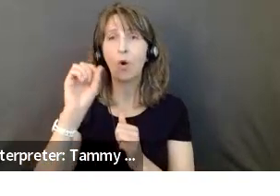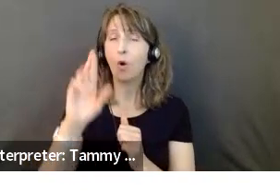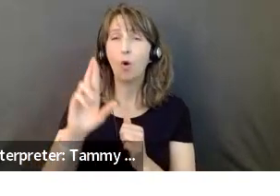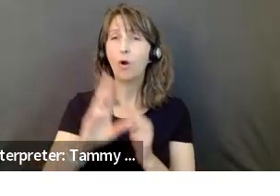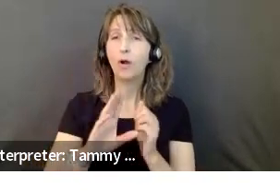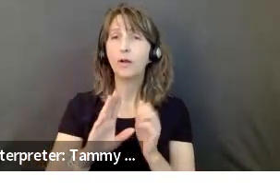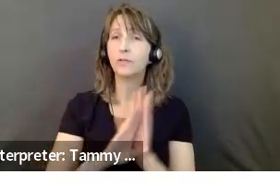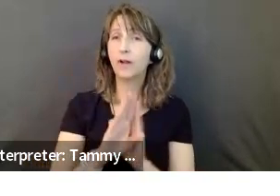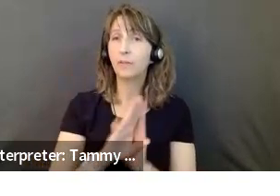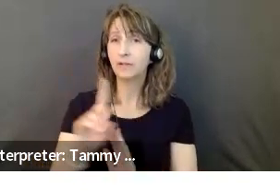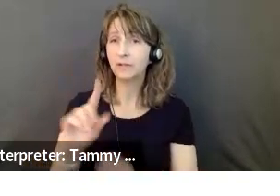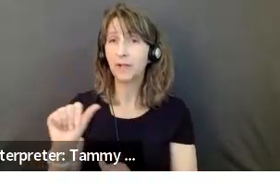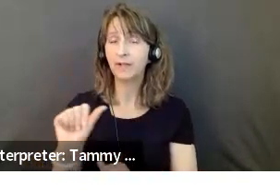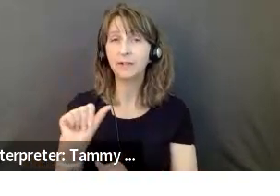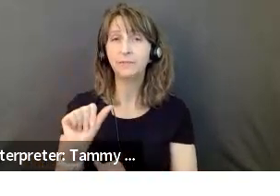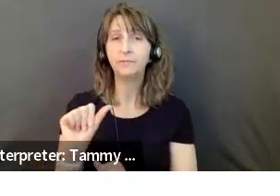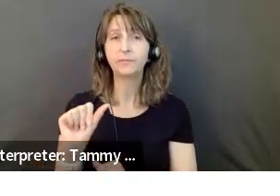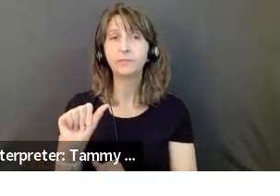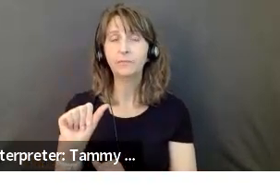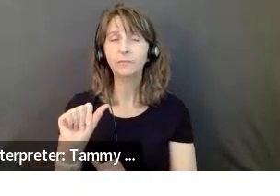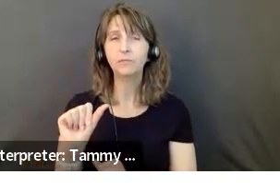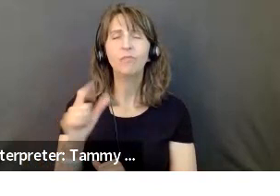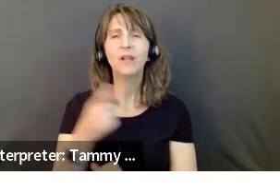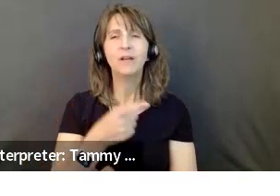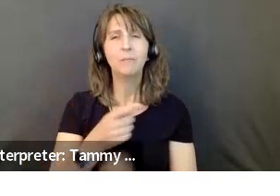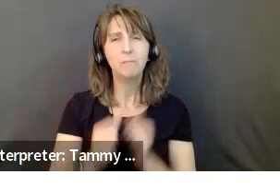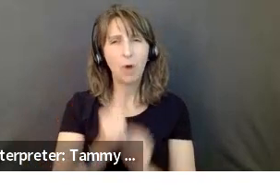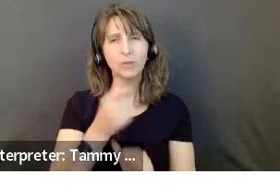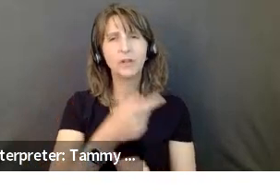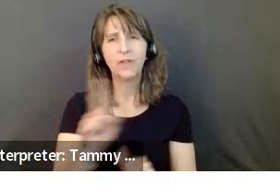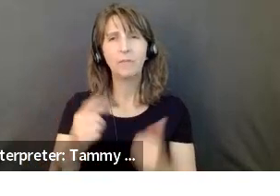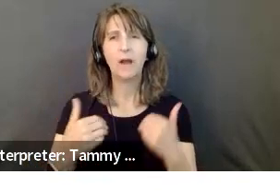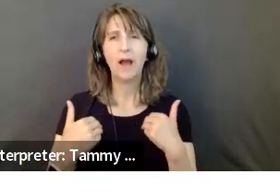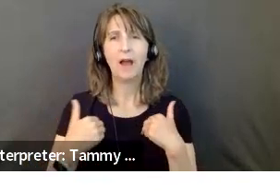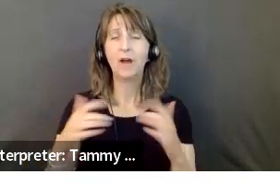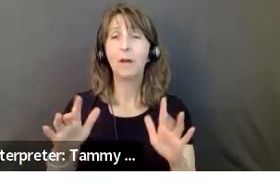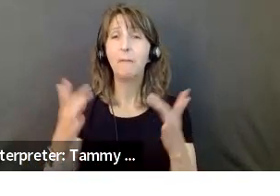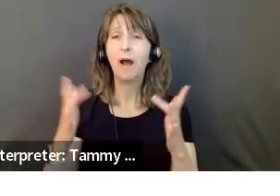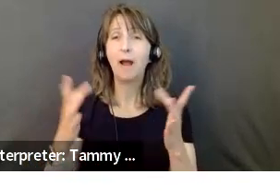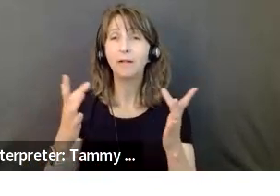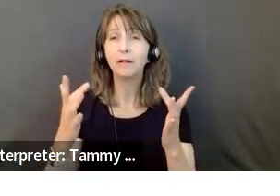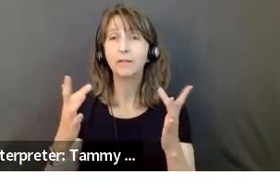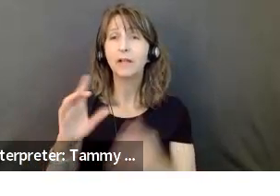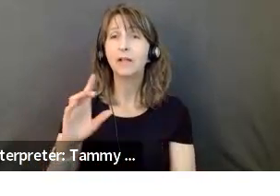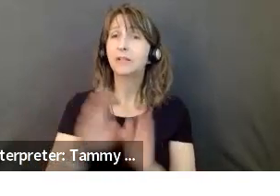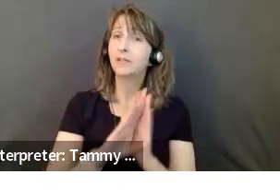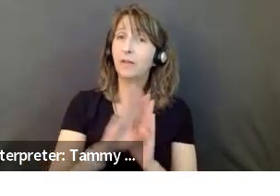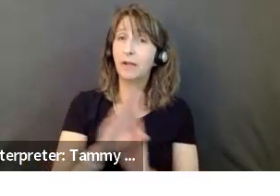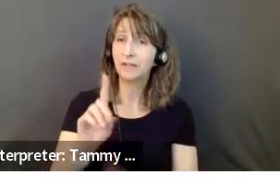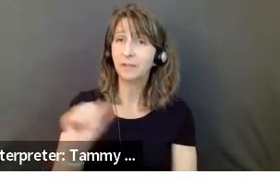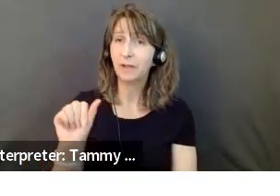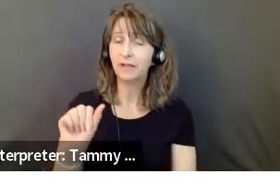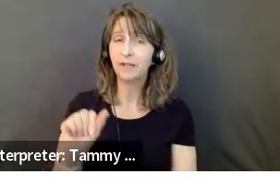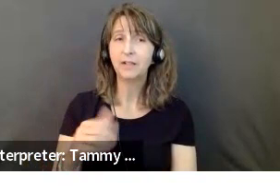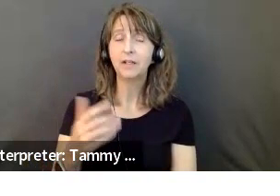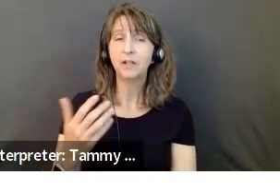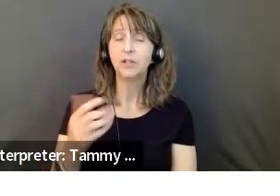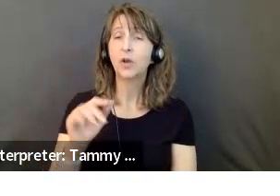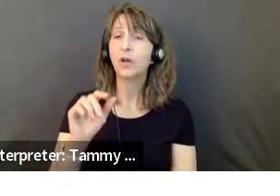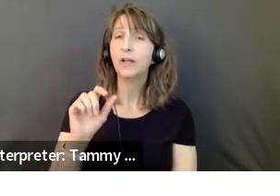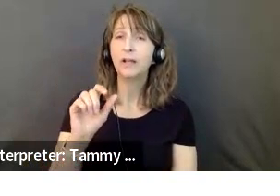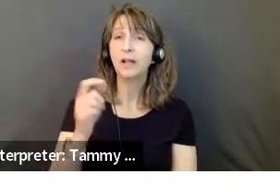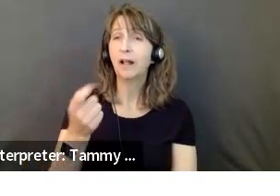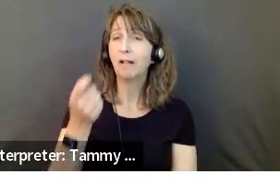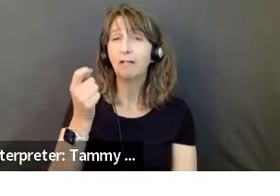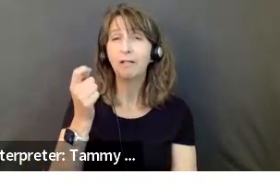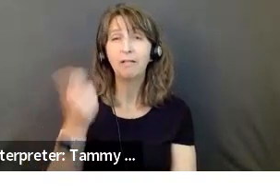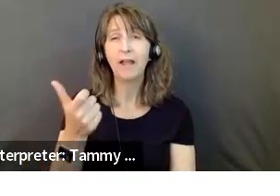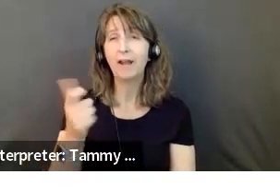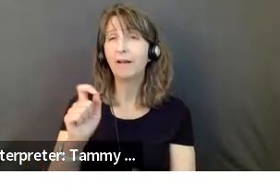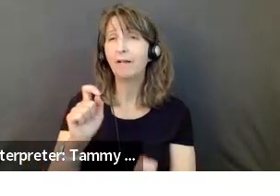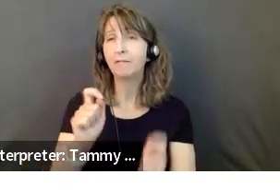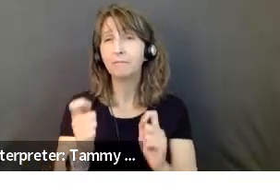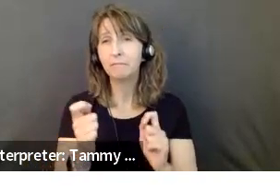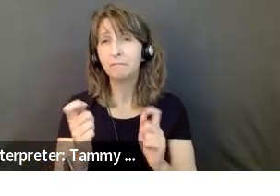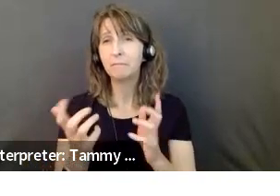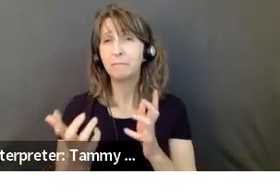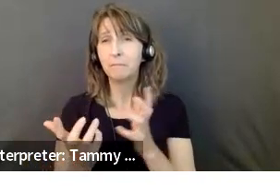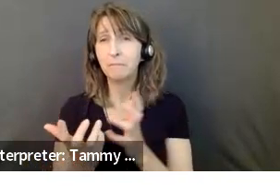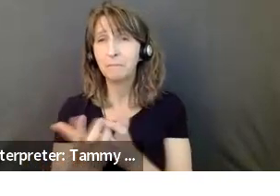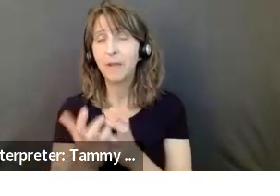Have, a mild developmental disability that The most simple and minor accommodations and modifications that can be made can make those services accessible.